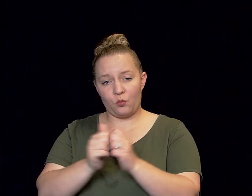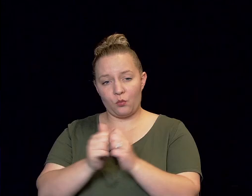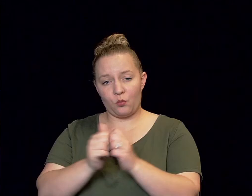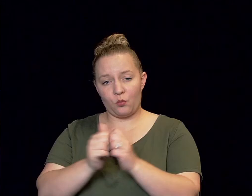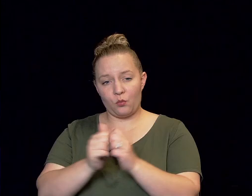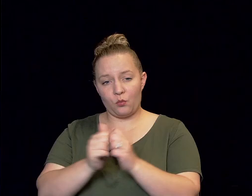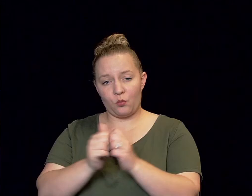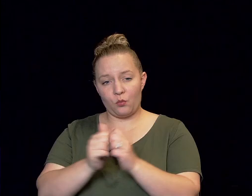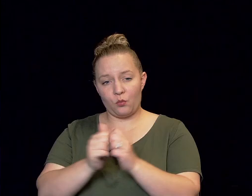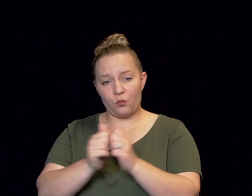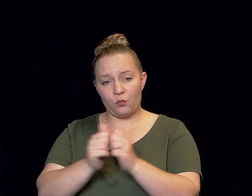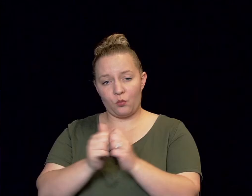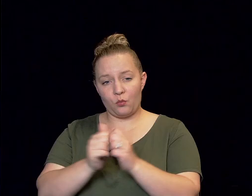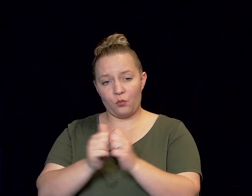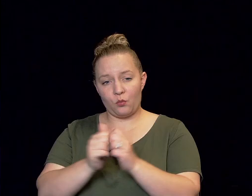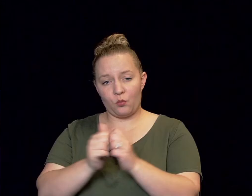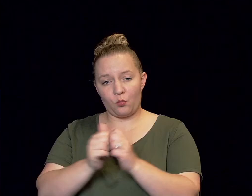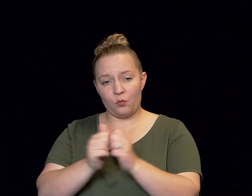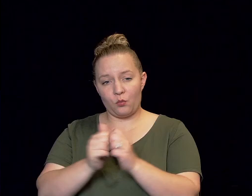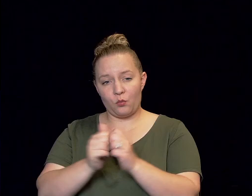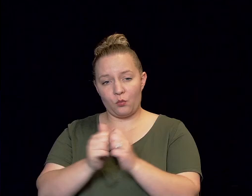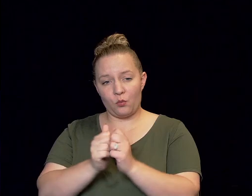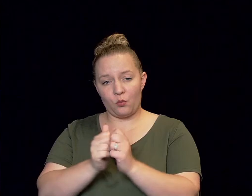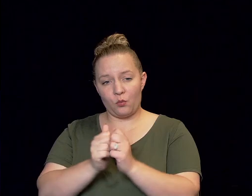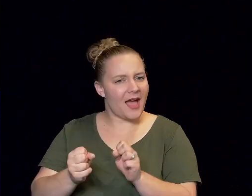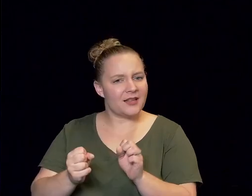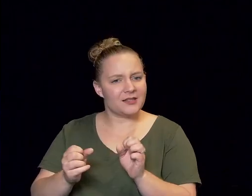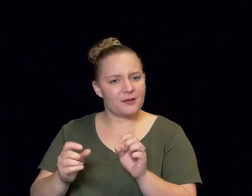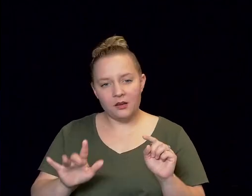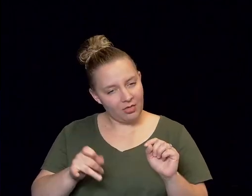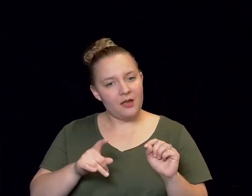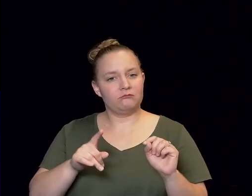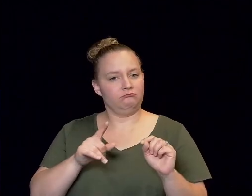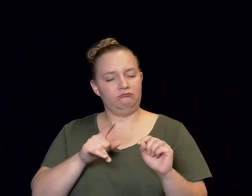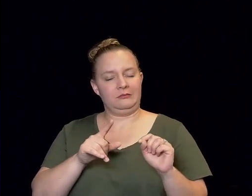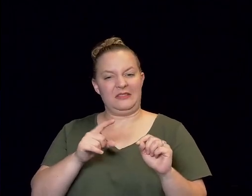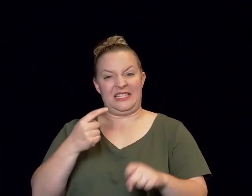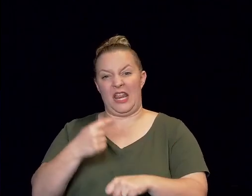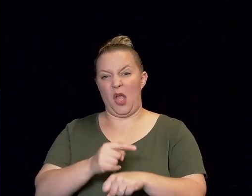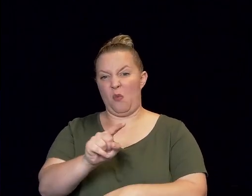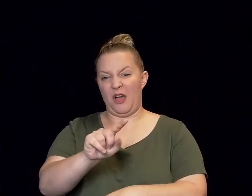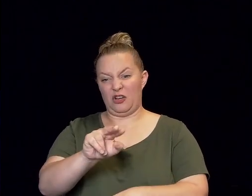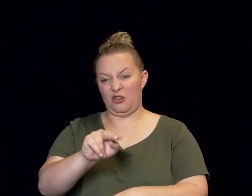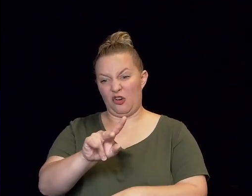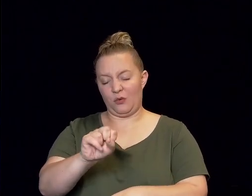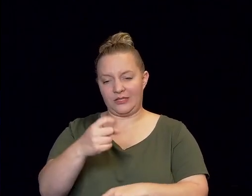ops is much quicker. I get that. However, this is just day one notes. So, coming into day two